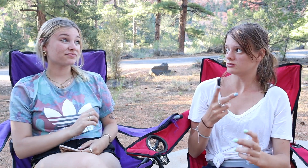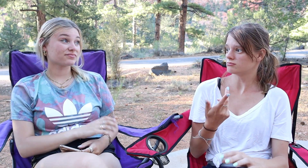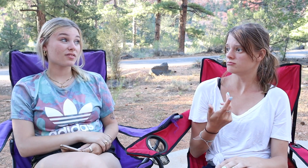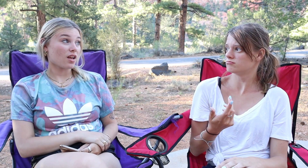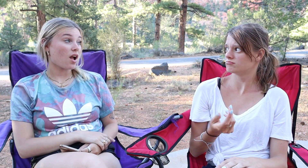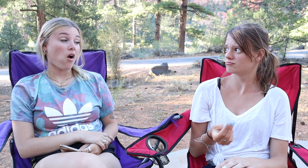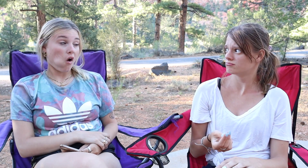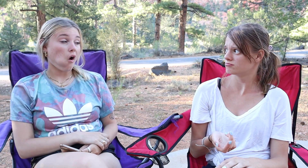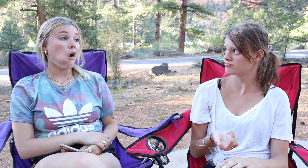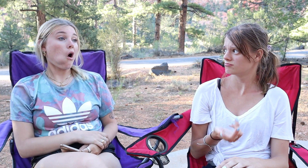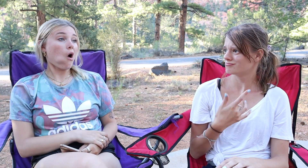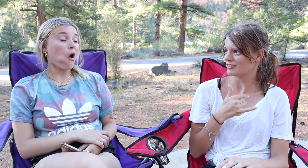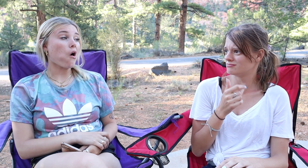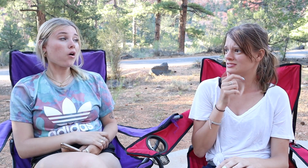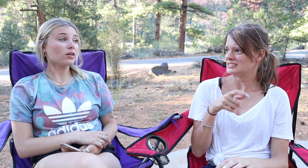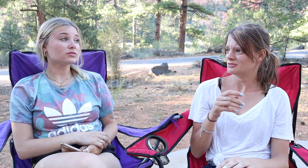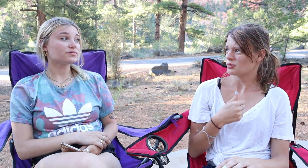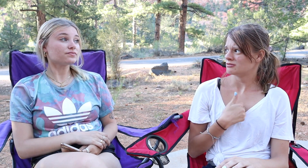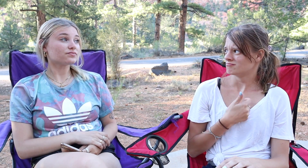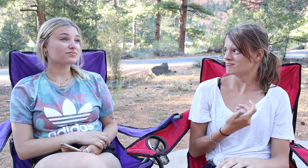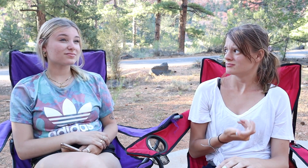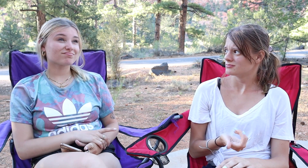K: they wouldn't see in that way